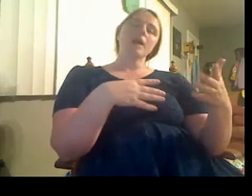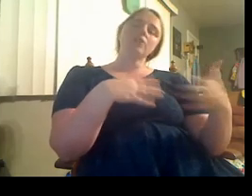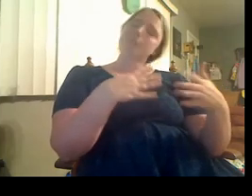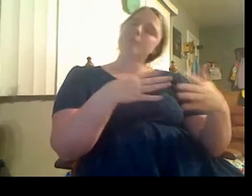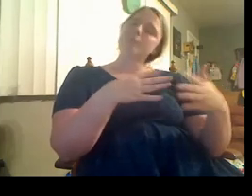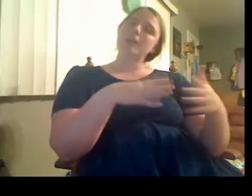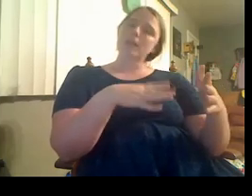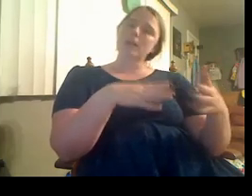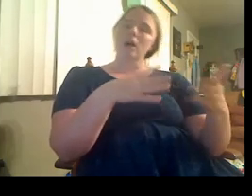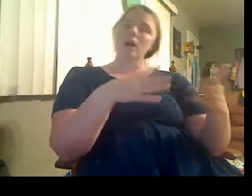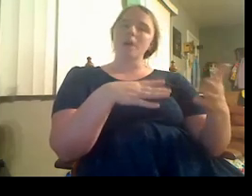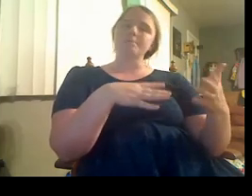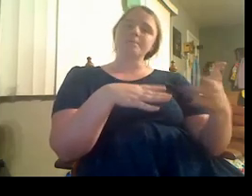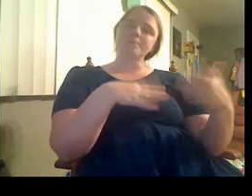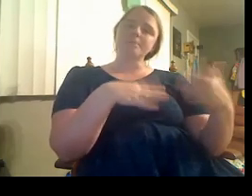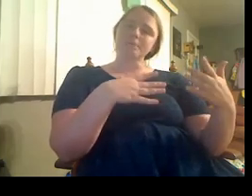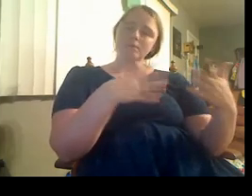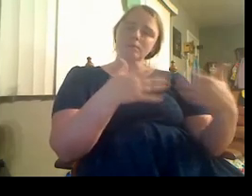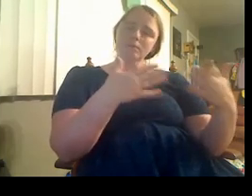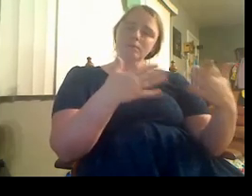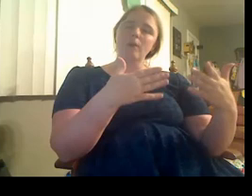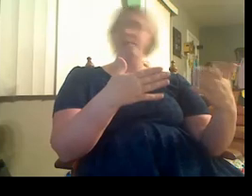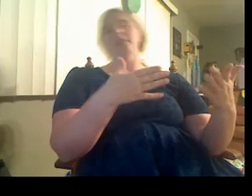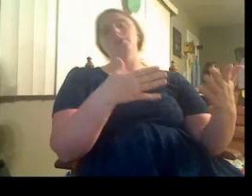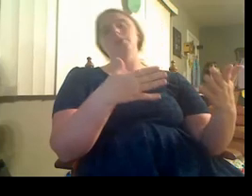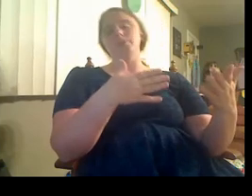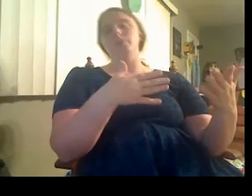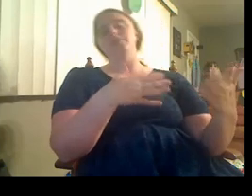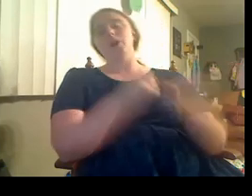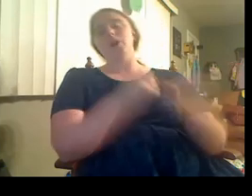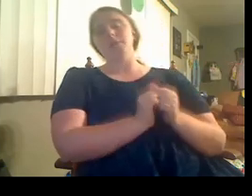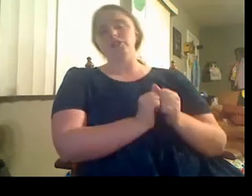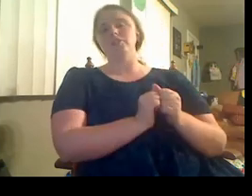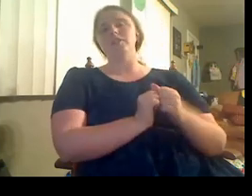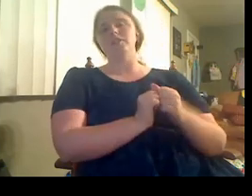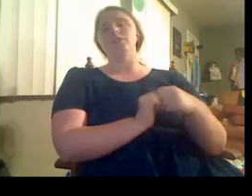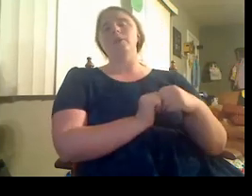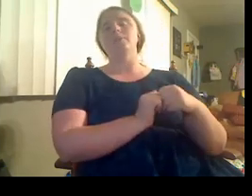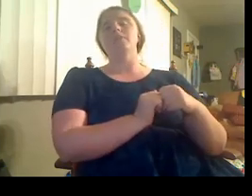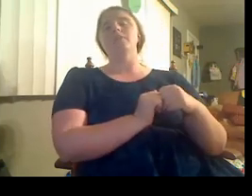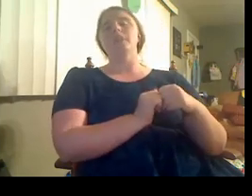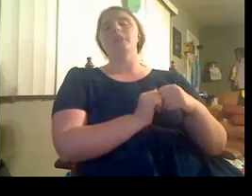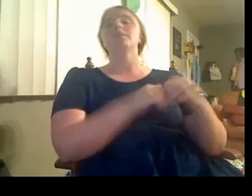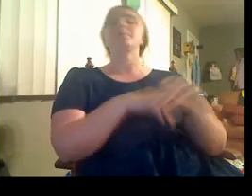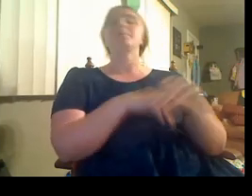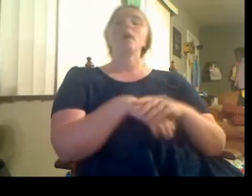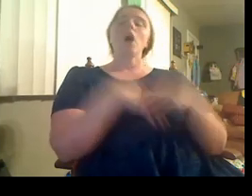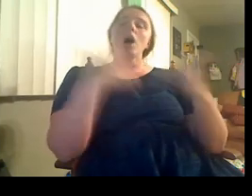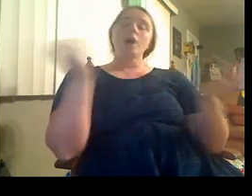And generally speaking, You have to make those requests for accommodation 72 hours in advance.